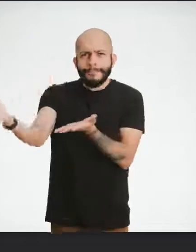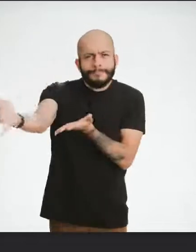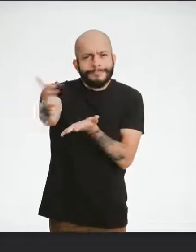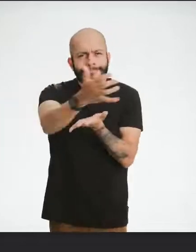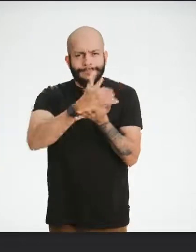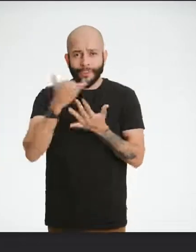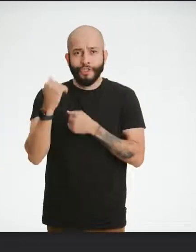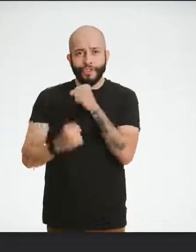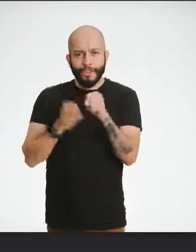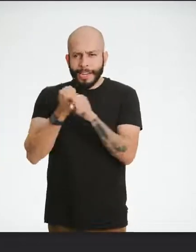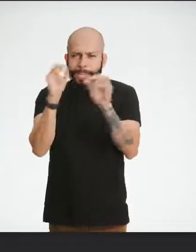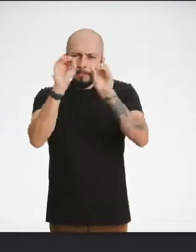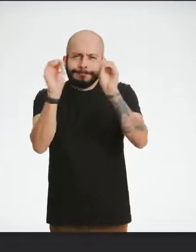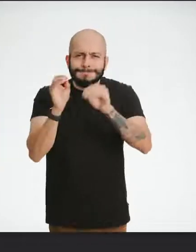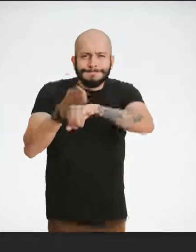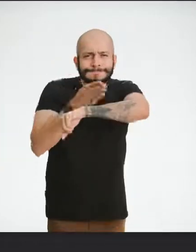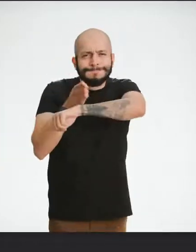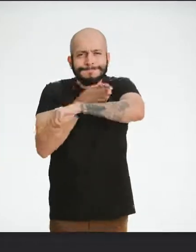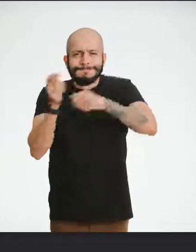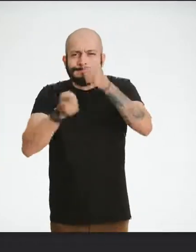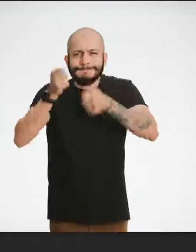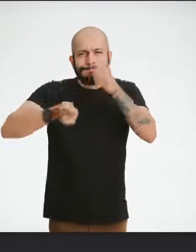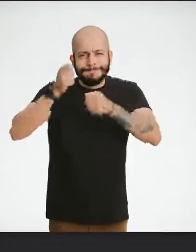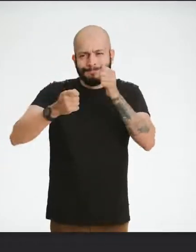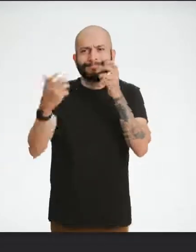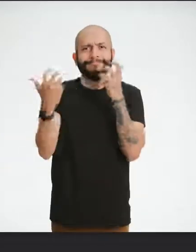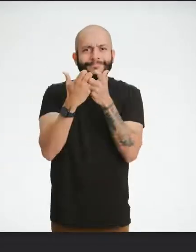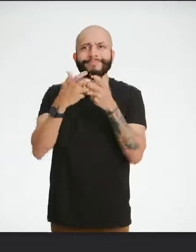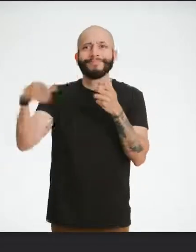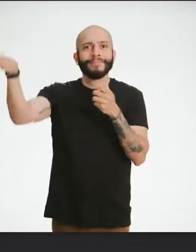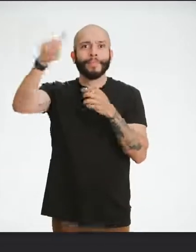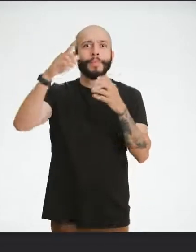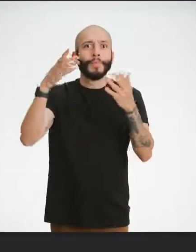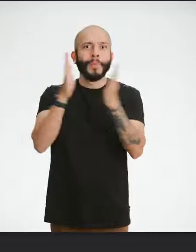of improvements to SKAdNetwork that reflect some of the biggest requests and give you